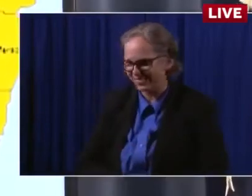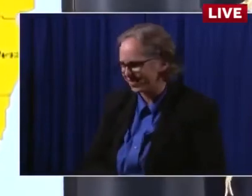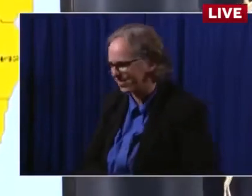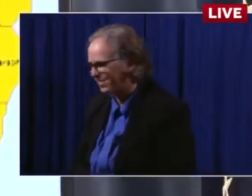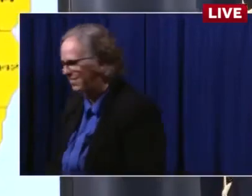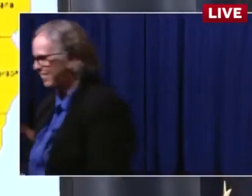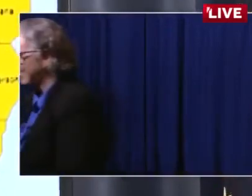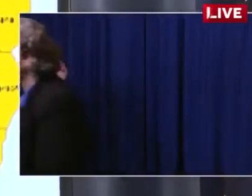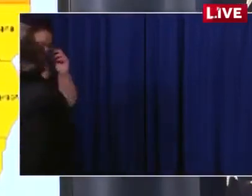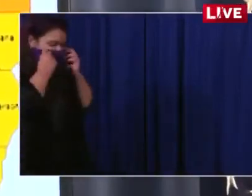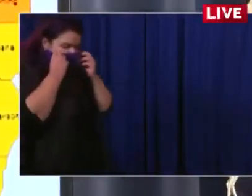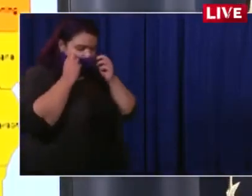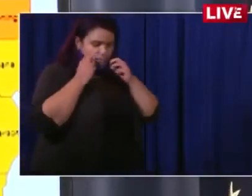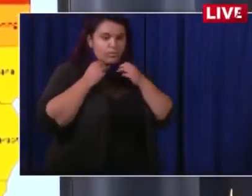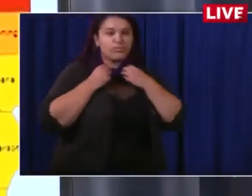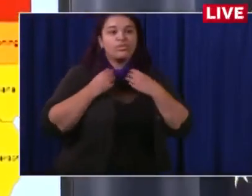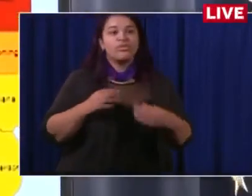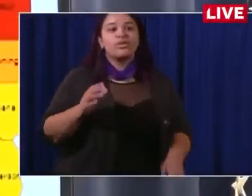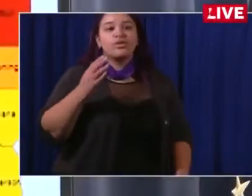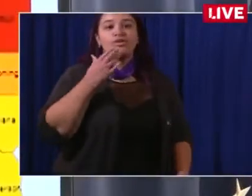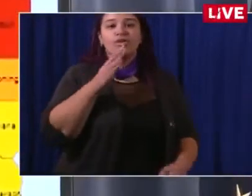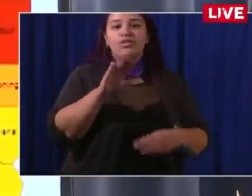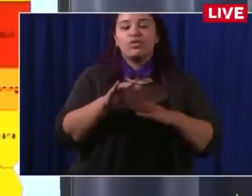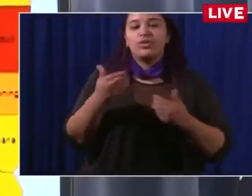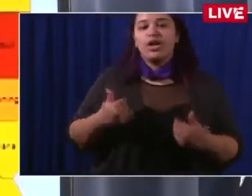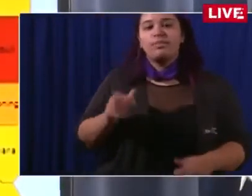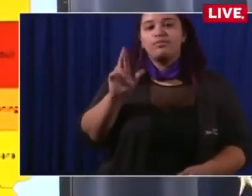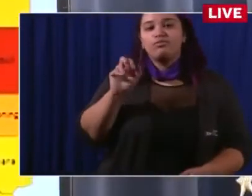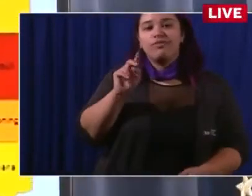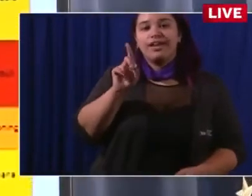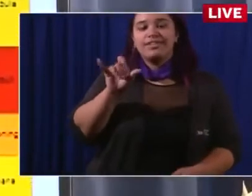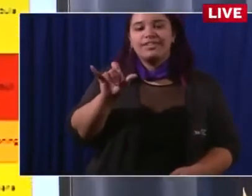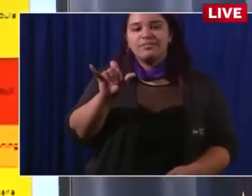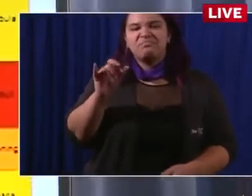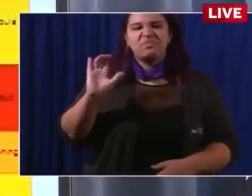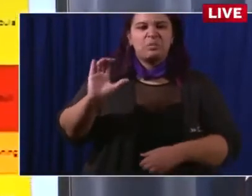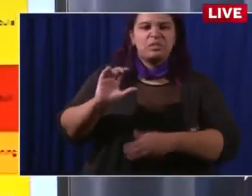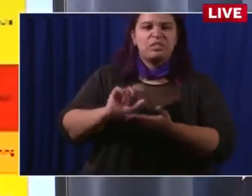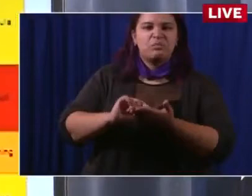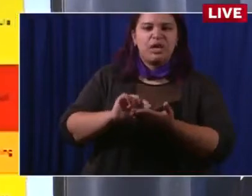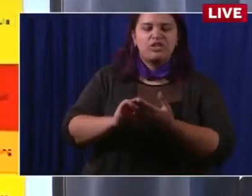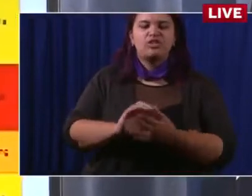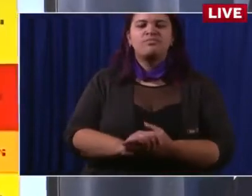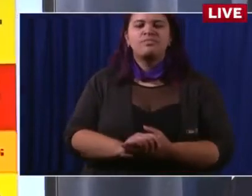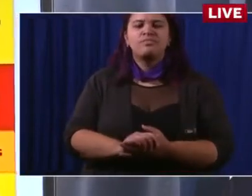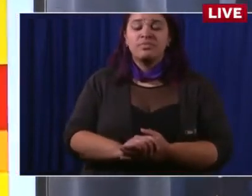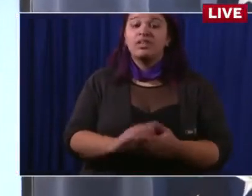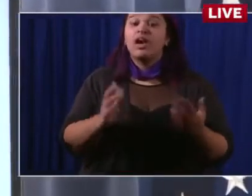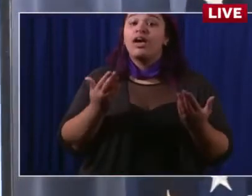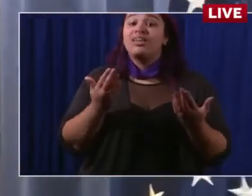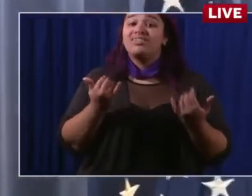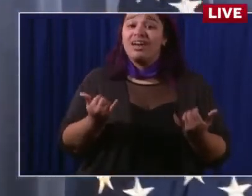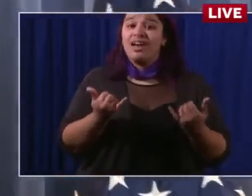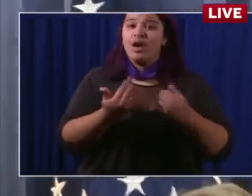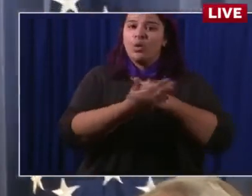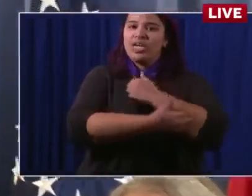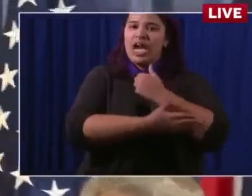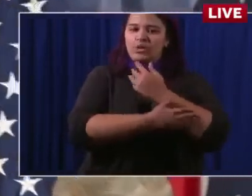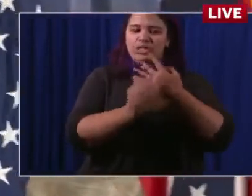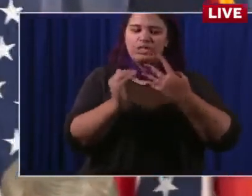READY FOR QUESTIONS. GOOD AFTERNOON. I AM WITH THE COLUMBUS DISPATCH.